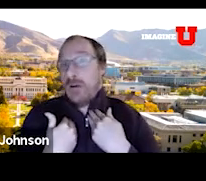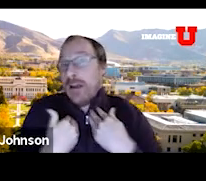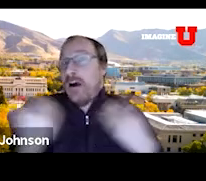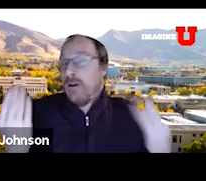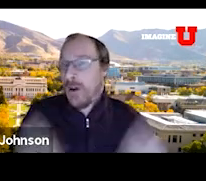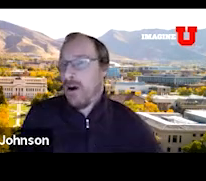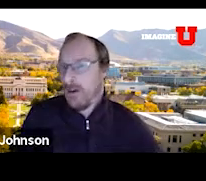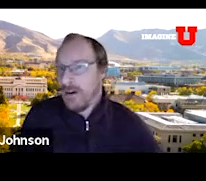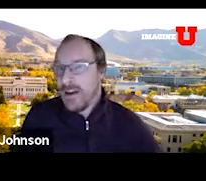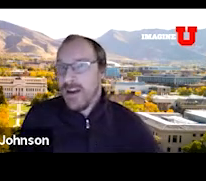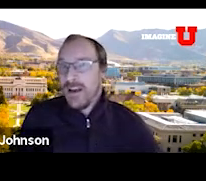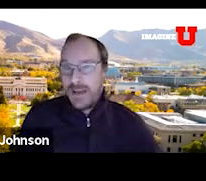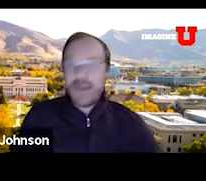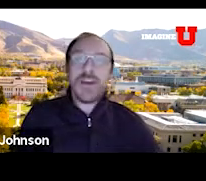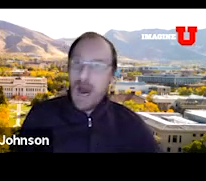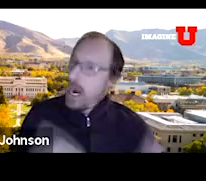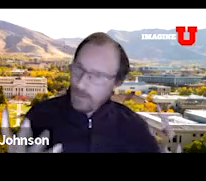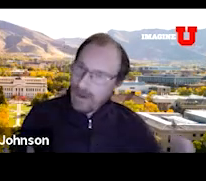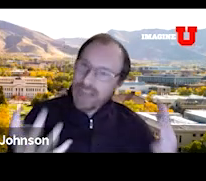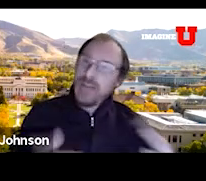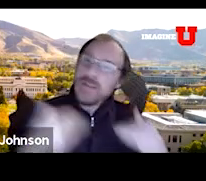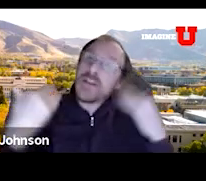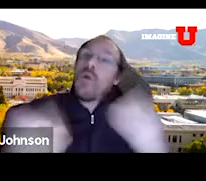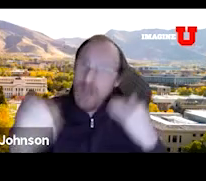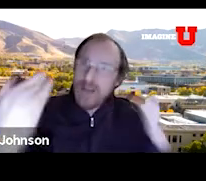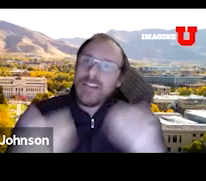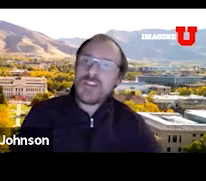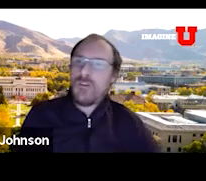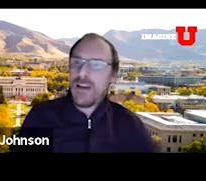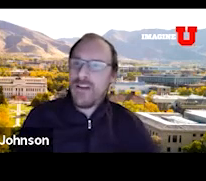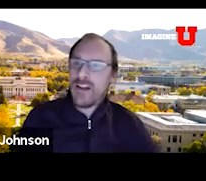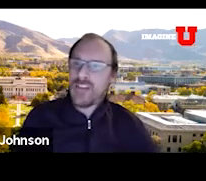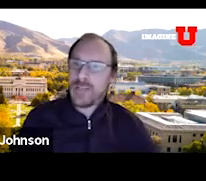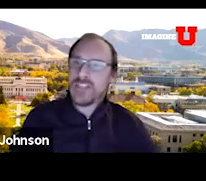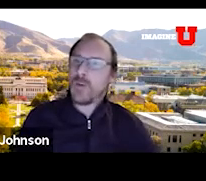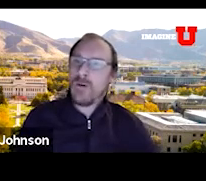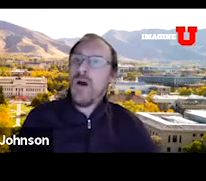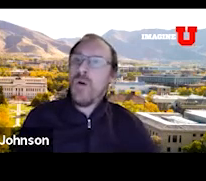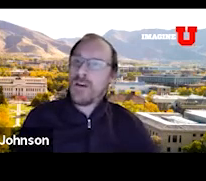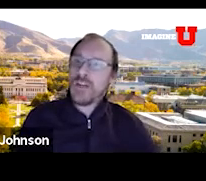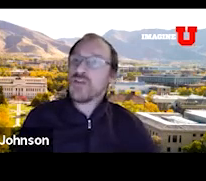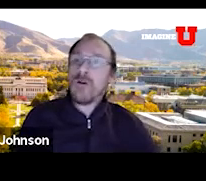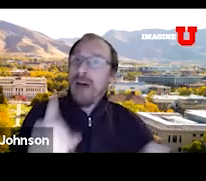"You are who you are. You either accept it and go along in this journey of acceptance or you struggle."